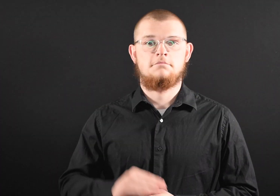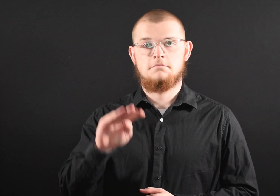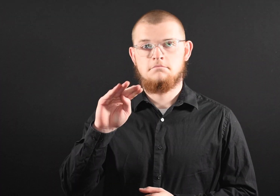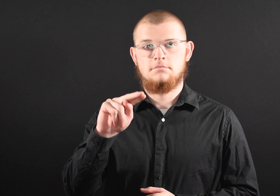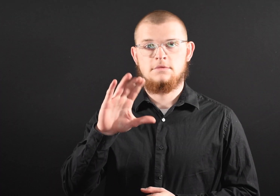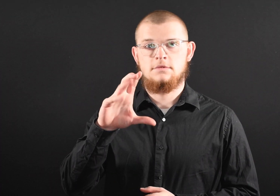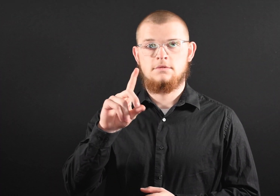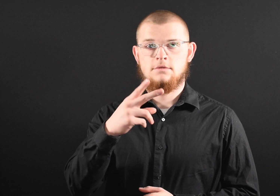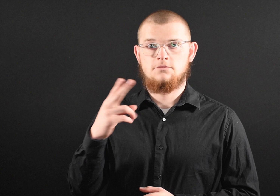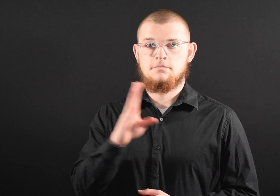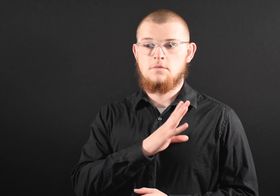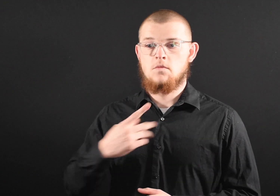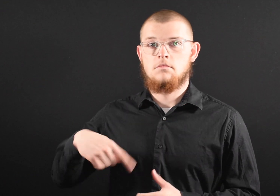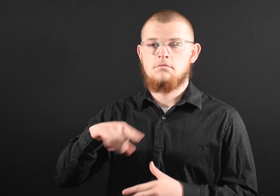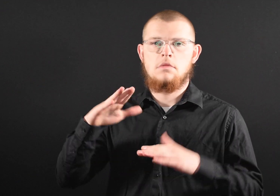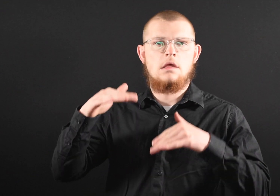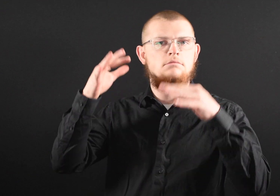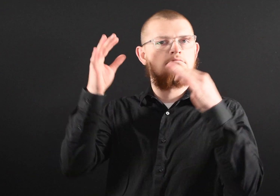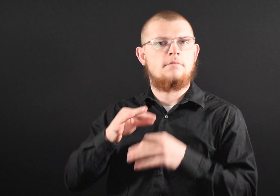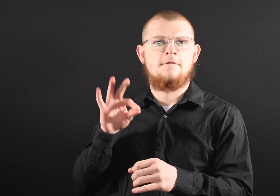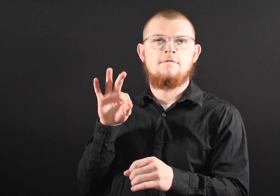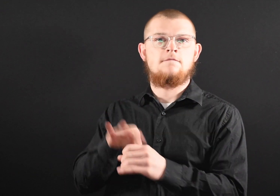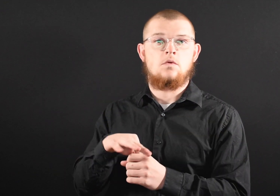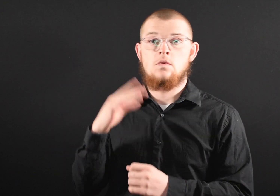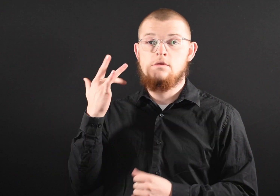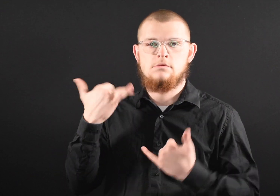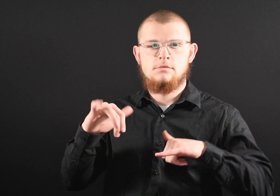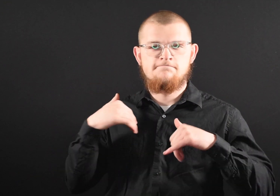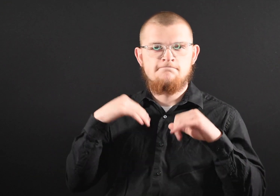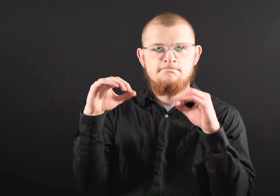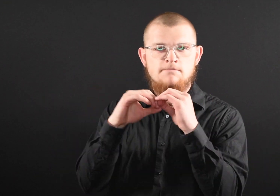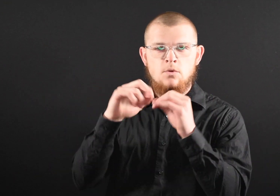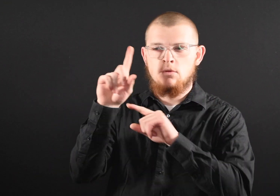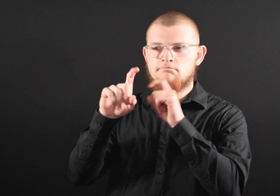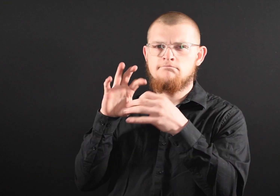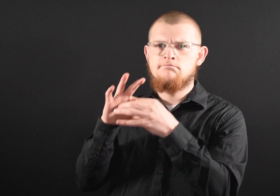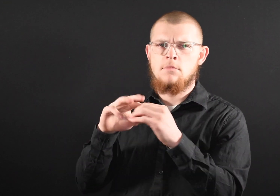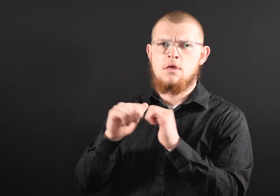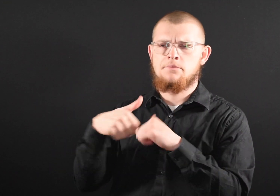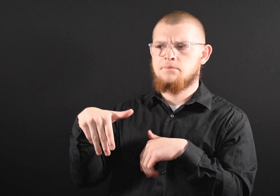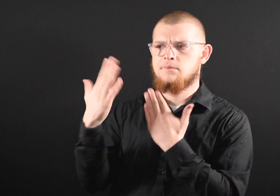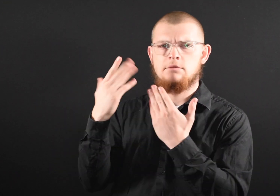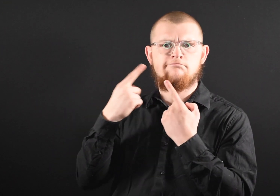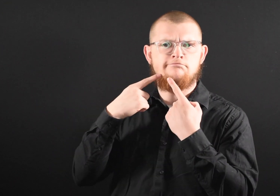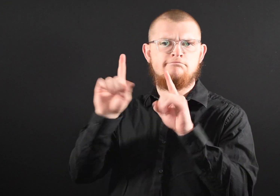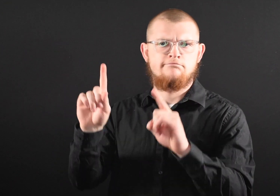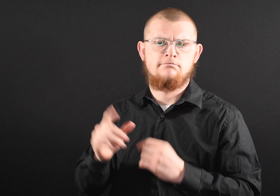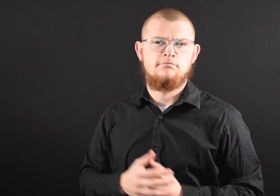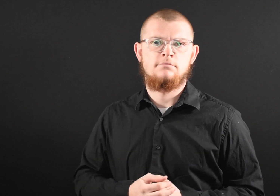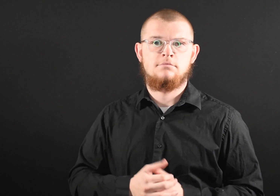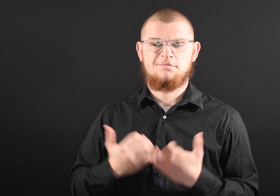MNCDHH’s board decided not to vote on this as the board has several questions about how this would work.